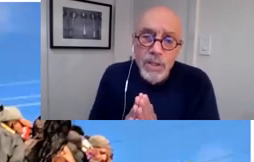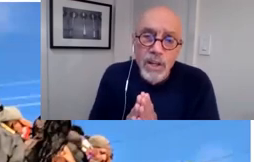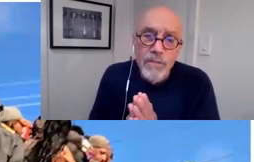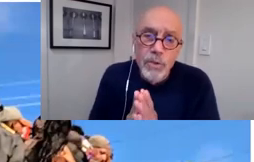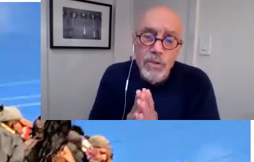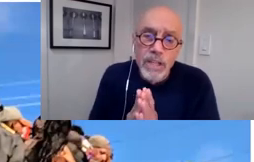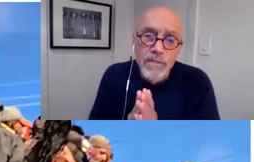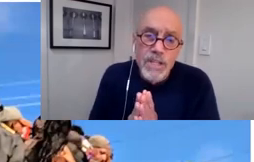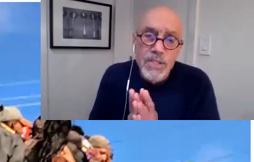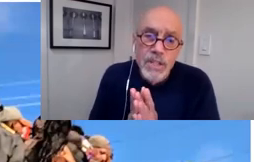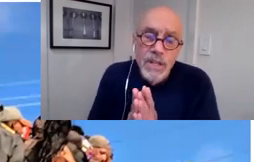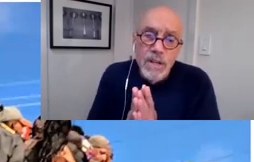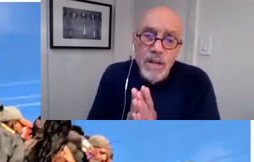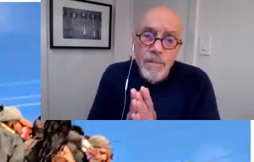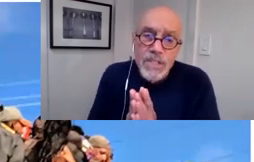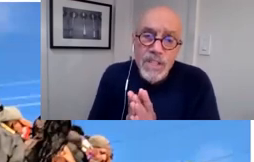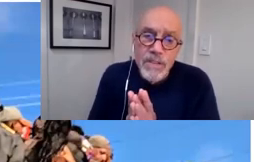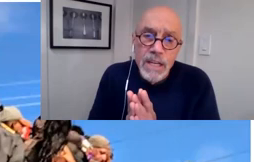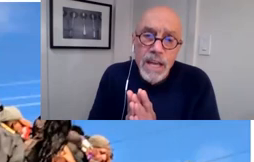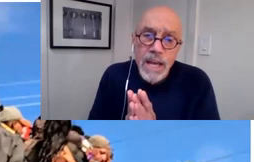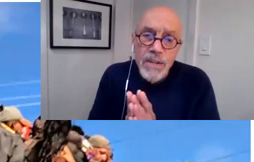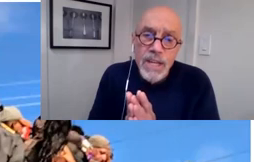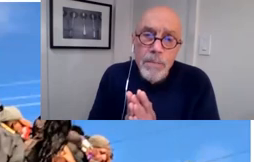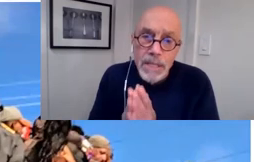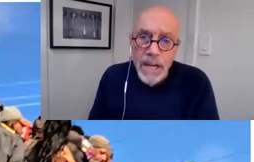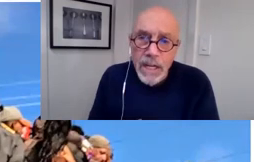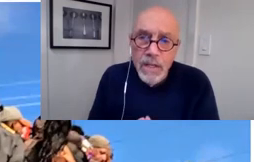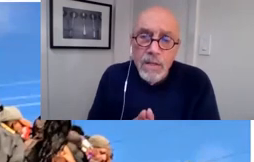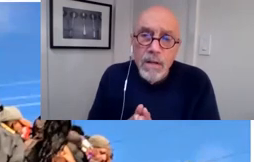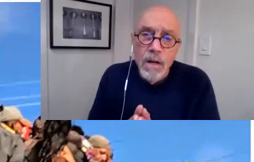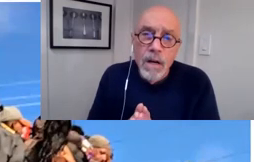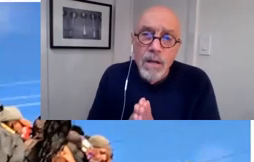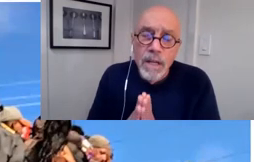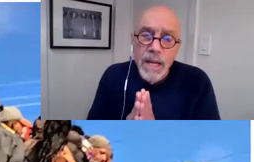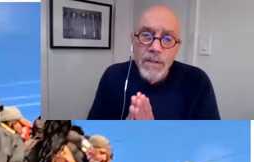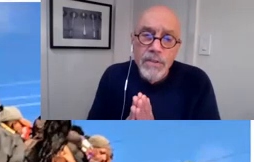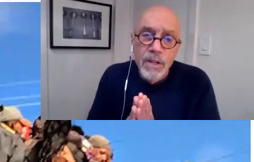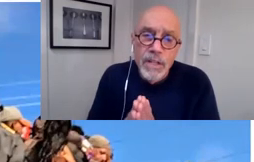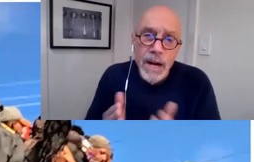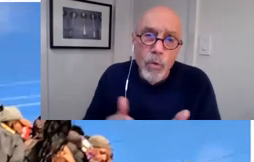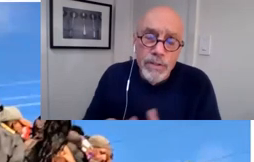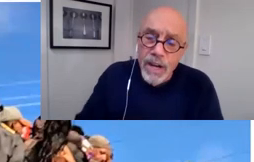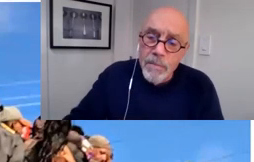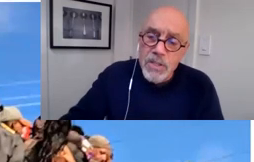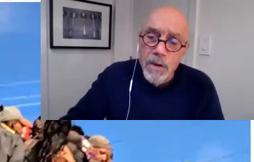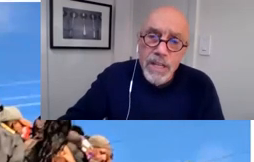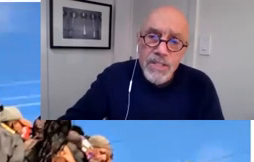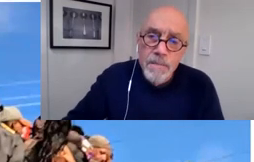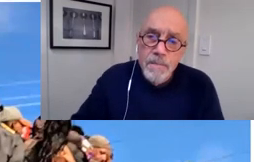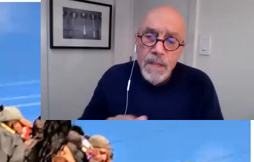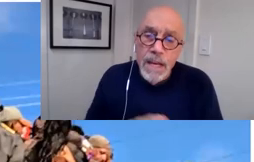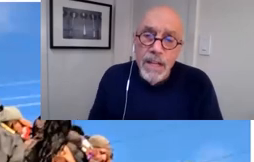would love to think of this evening as a beginning and not a one time experience.